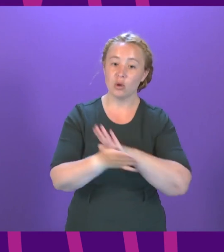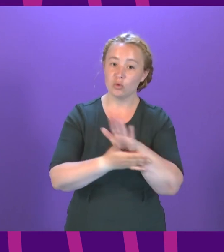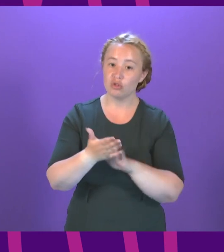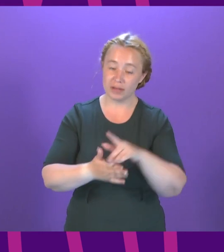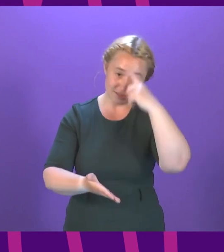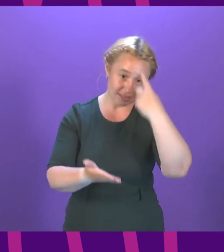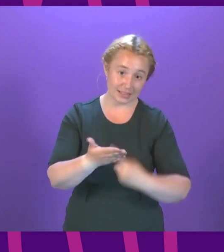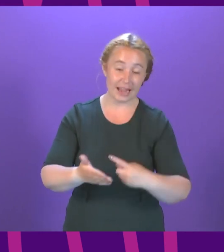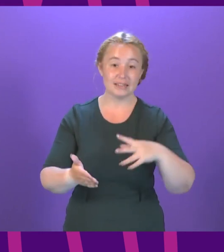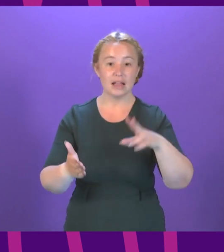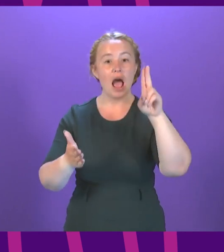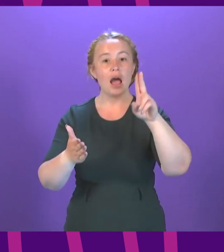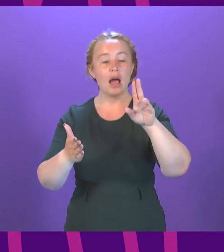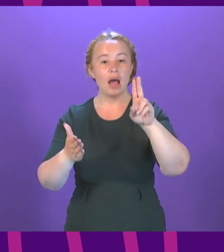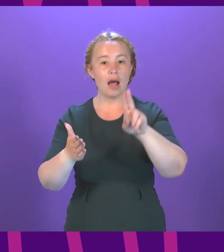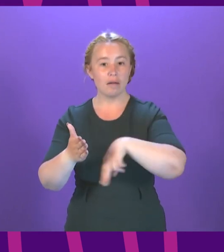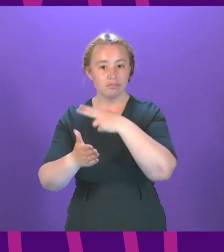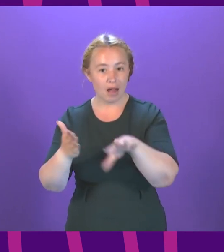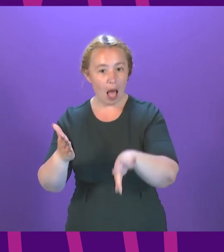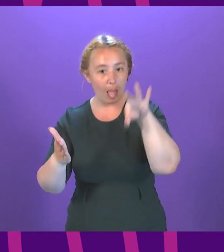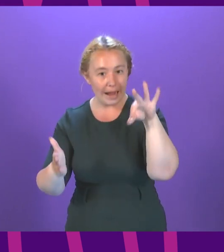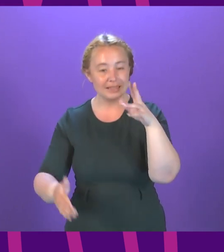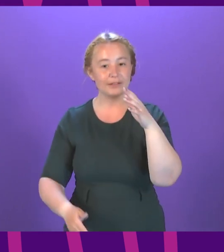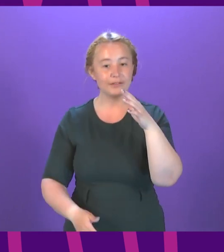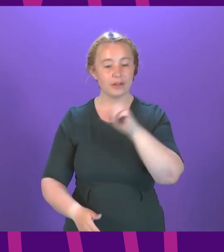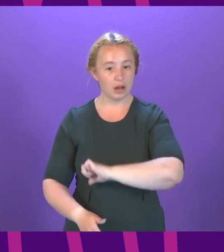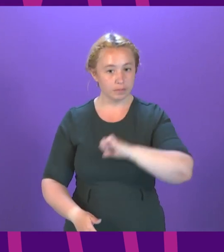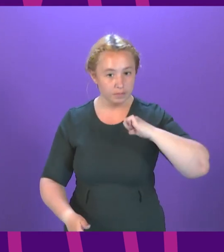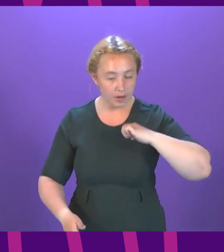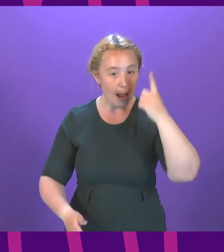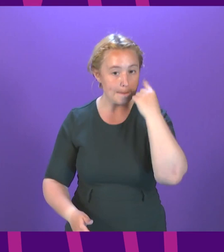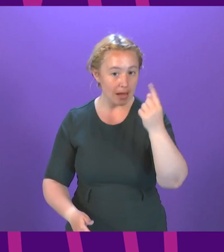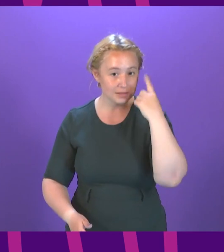mean building new, permanent elective capacity as well as tactically using